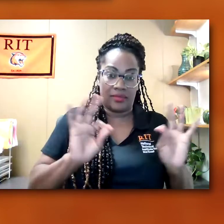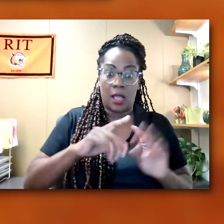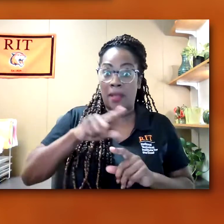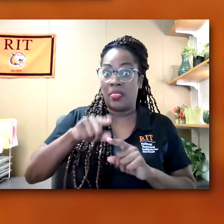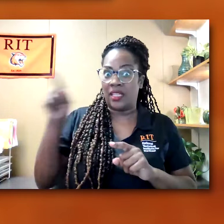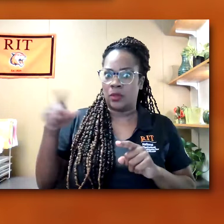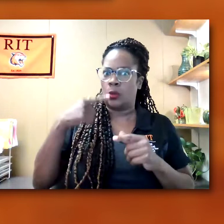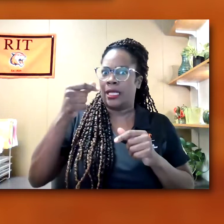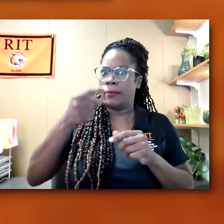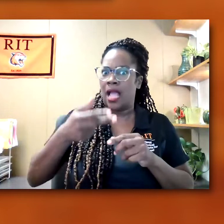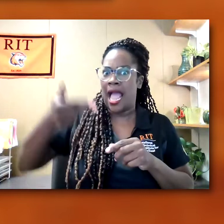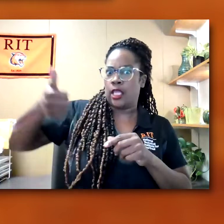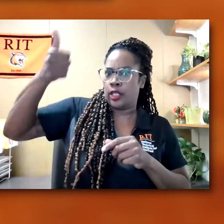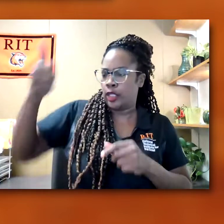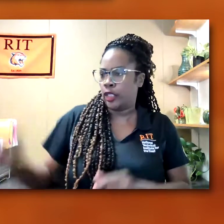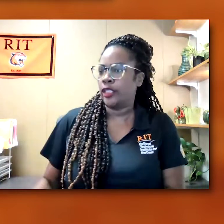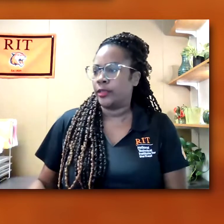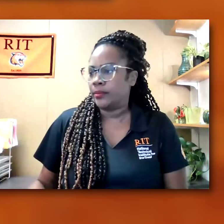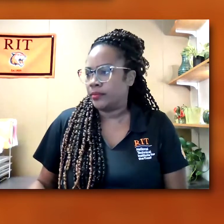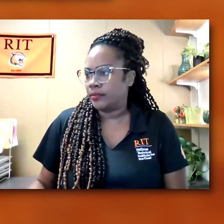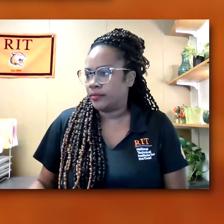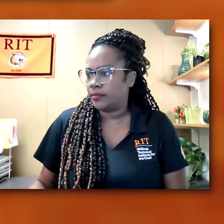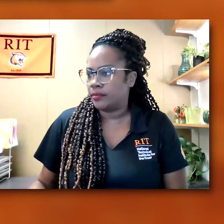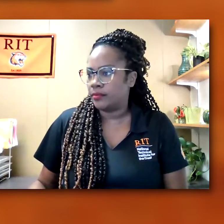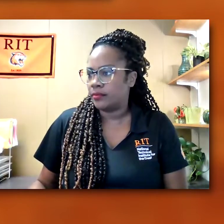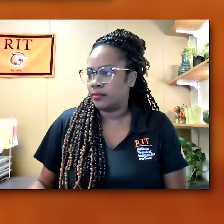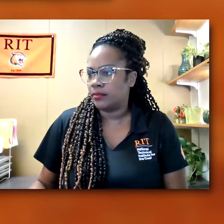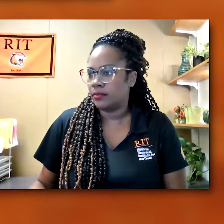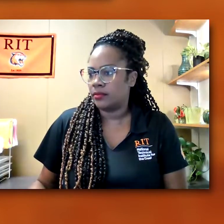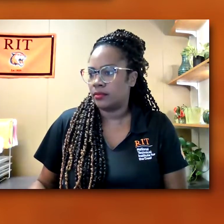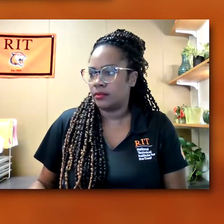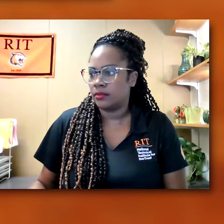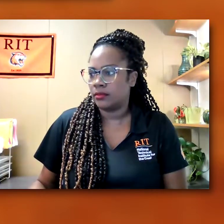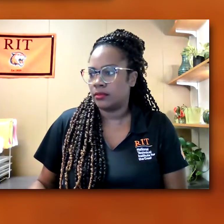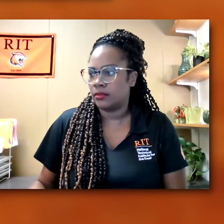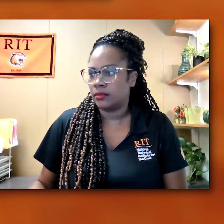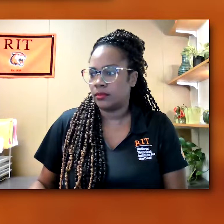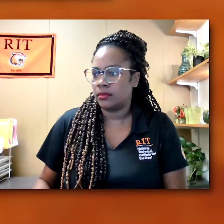from a very small height, but this next video is gonna show it from a much larger one.